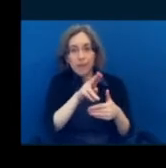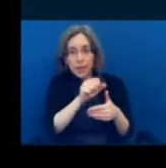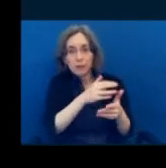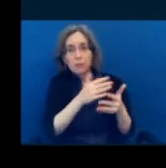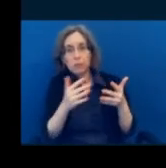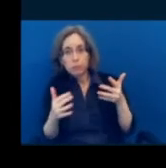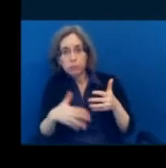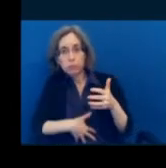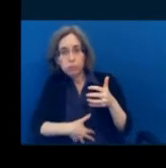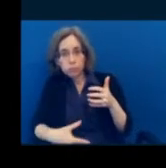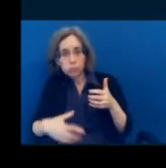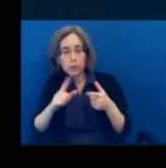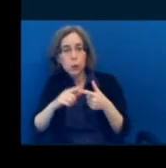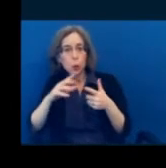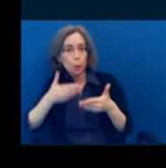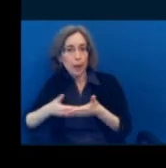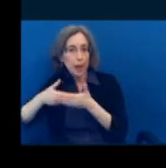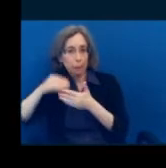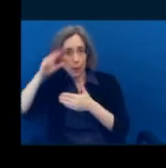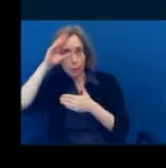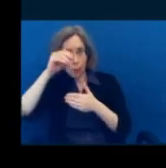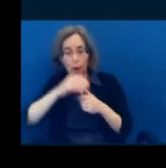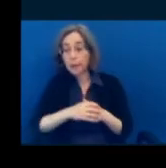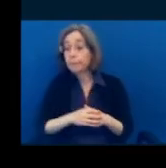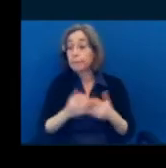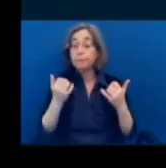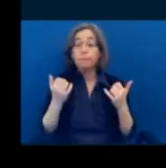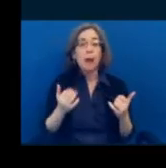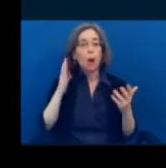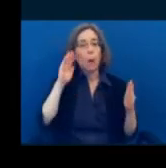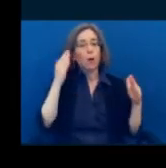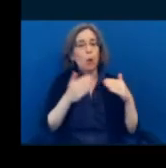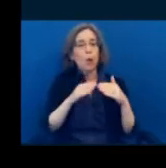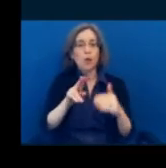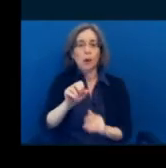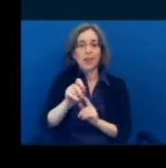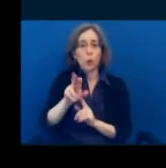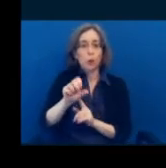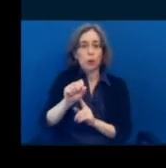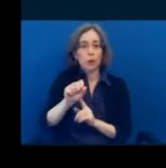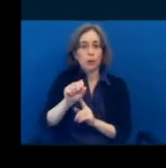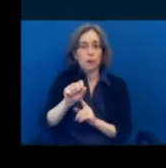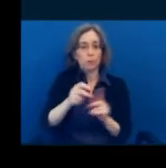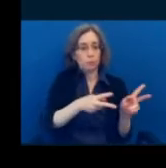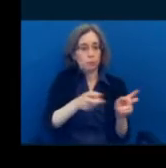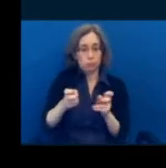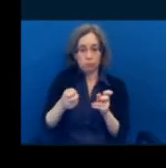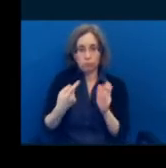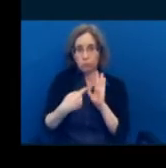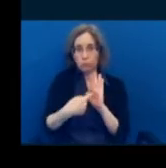FORM OF SYMBOLIC REPRODUCTIVE BODY, THE UTERROUS, UP UNTIL THE 20th SEBTRY LIVE FETUSES